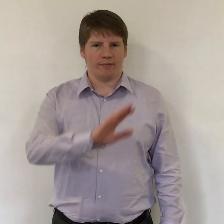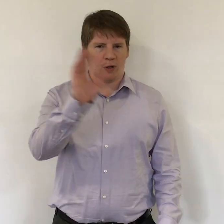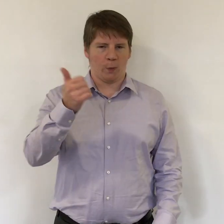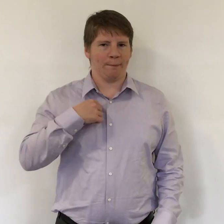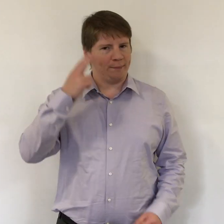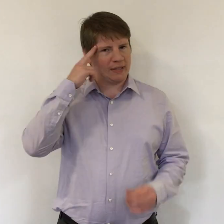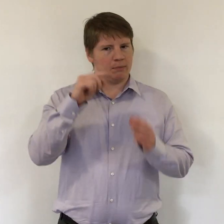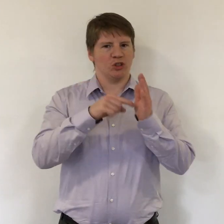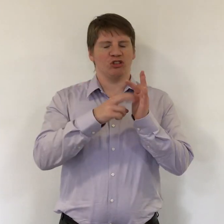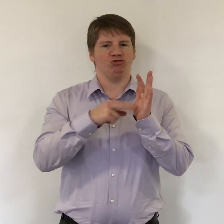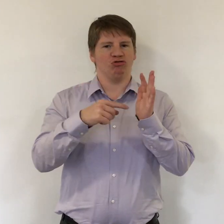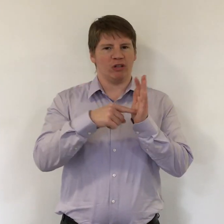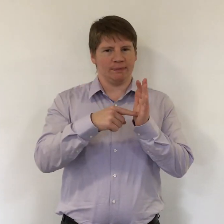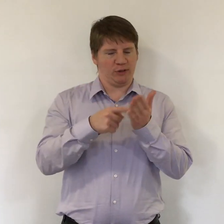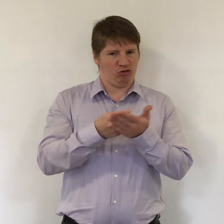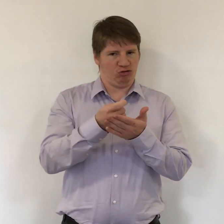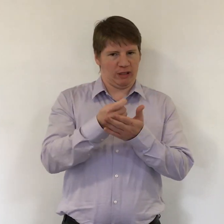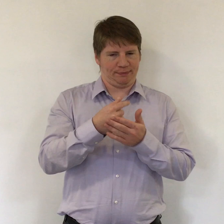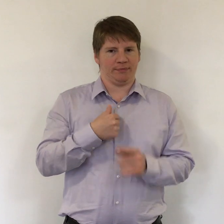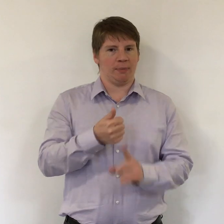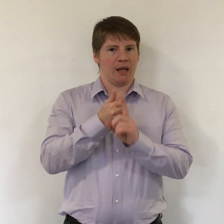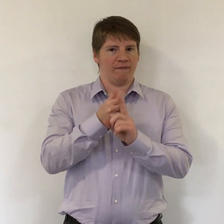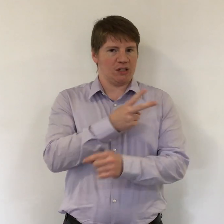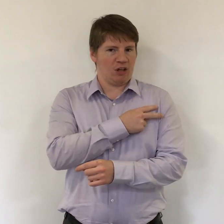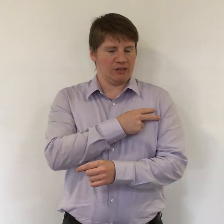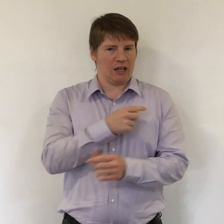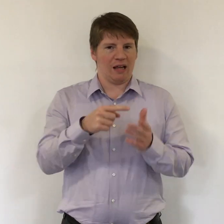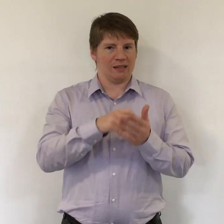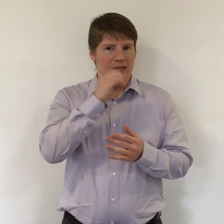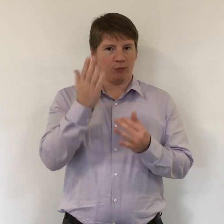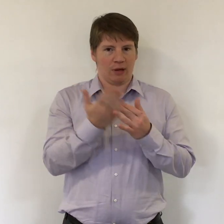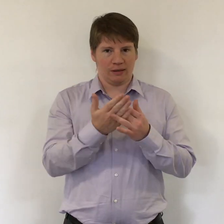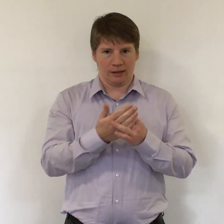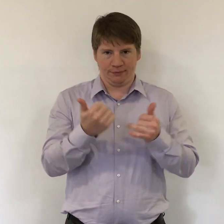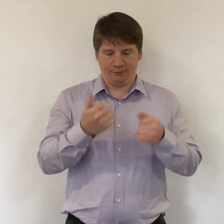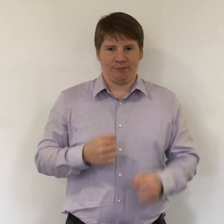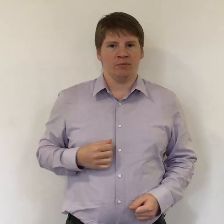Hello! My name is Trent. I am the Advocacy Officer at Zebra Access.